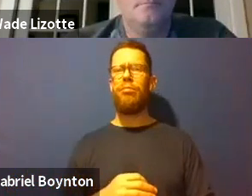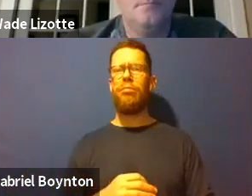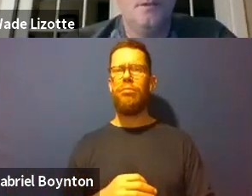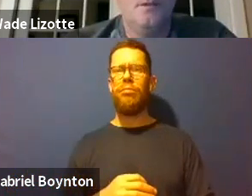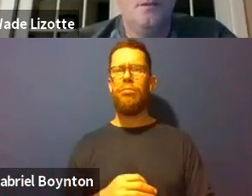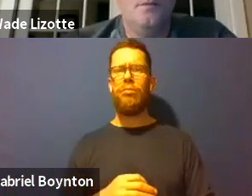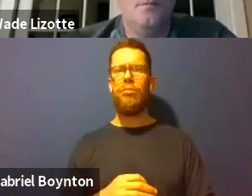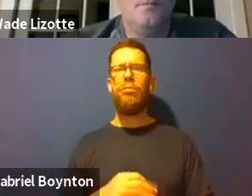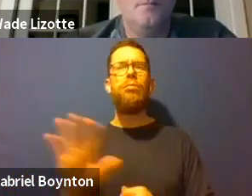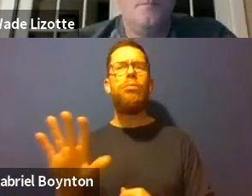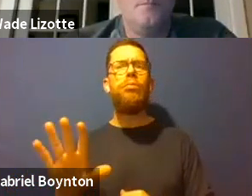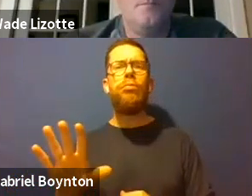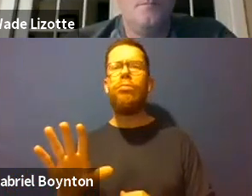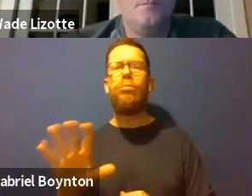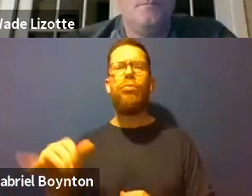Carolyn Gallagher: You know you're muted. Right, Chris.